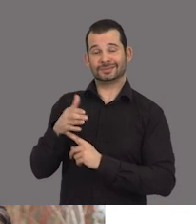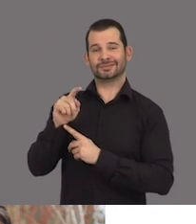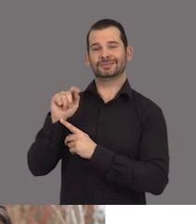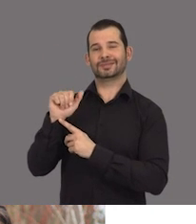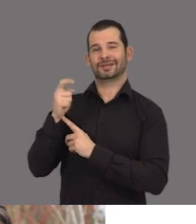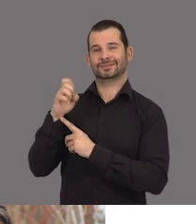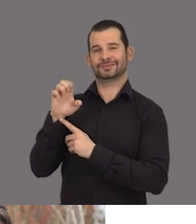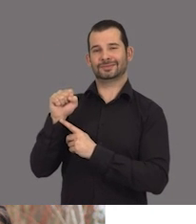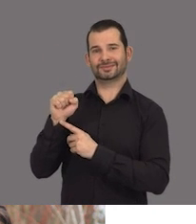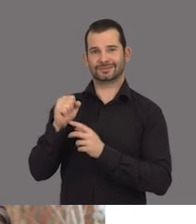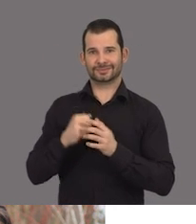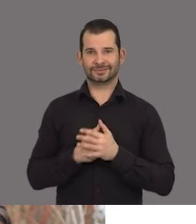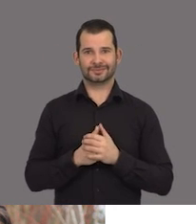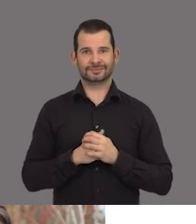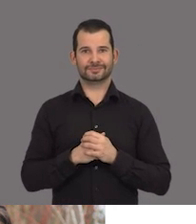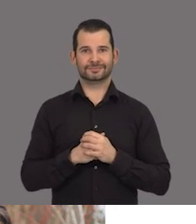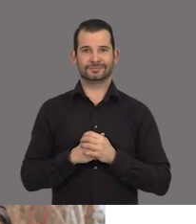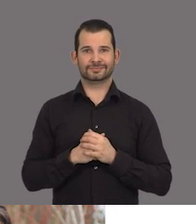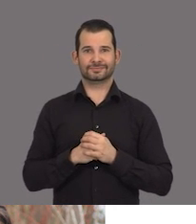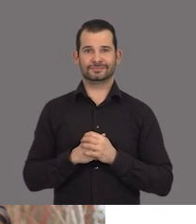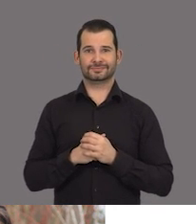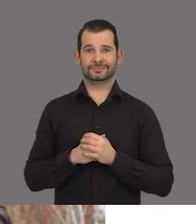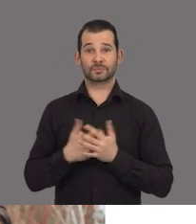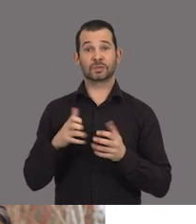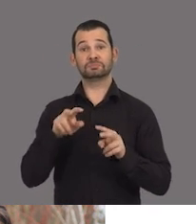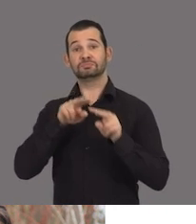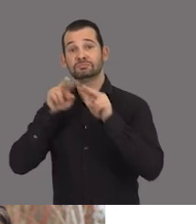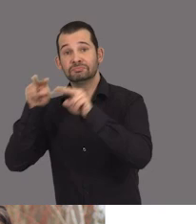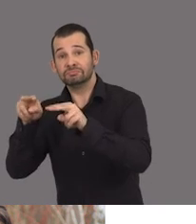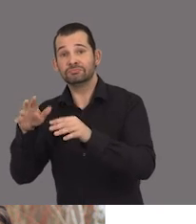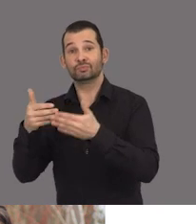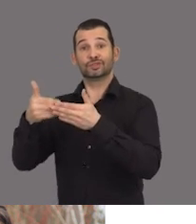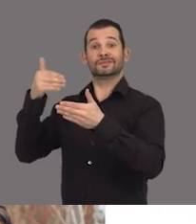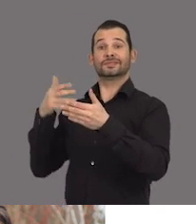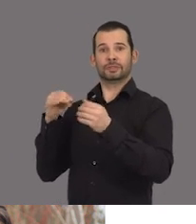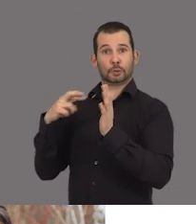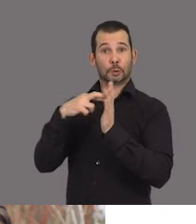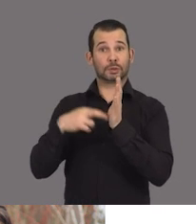To view previous and register for upcoming webinars, visit our Upcoming Events